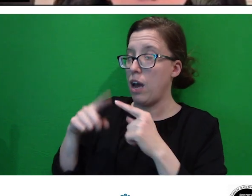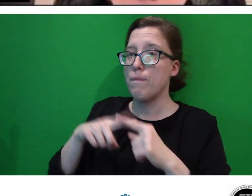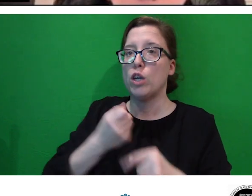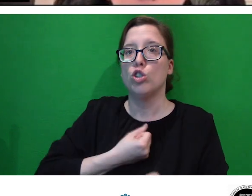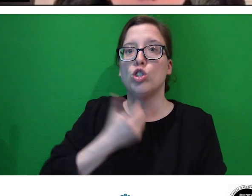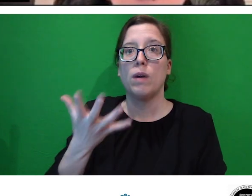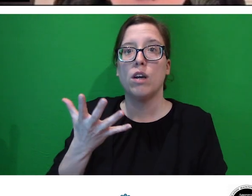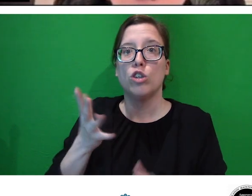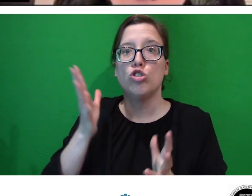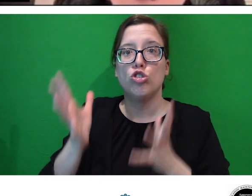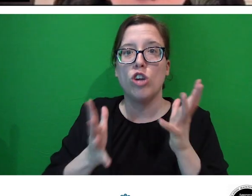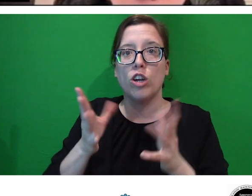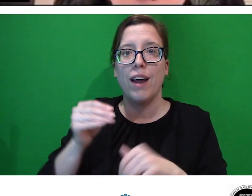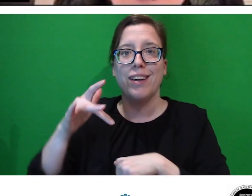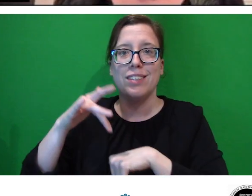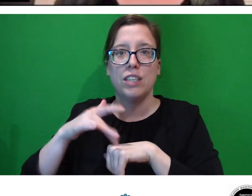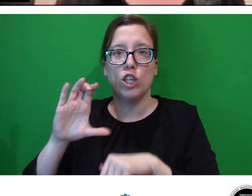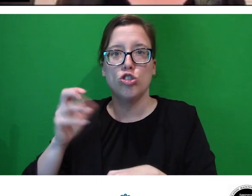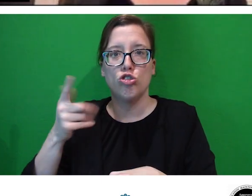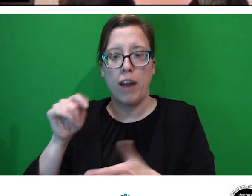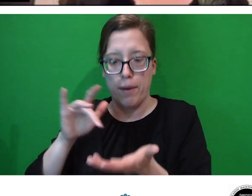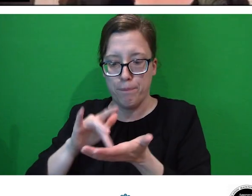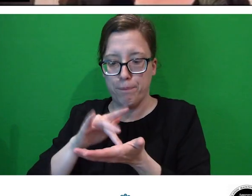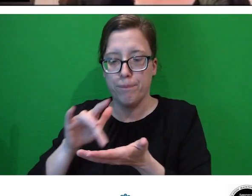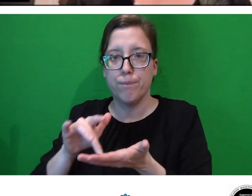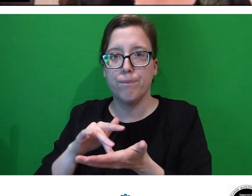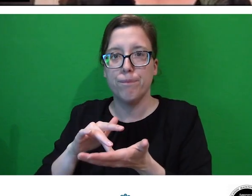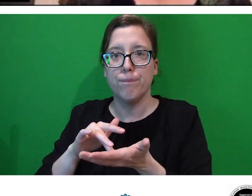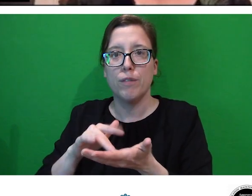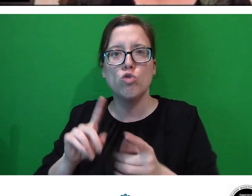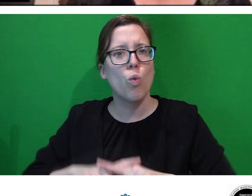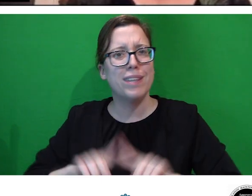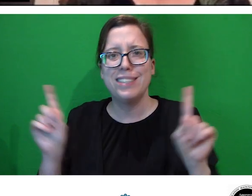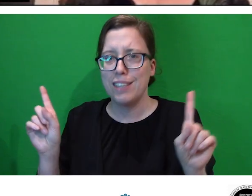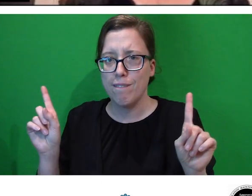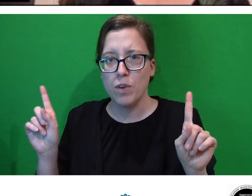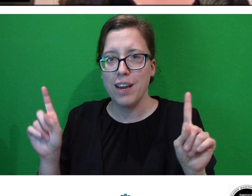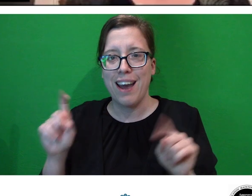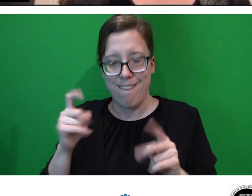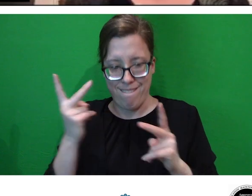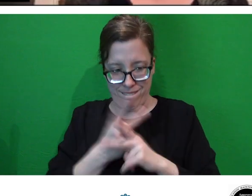program on his augcom device. So he receives through sign and expresses